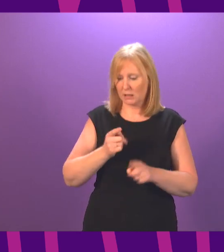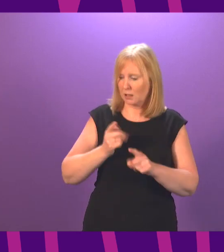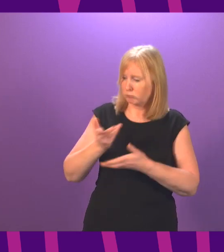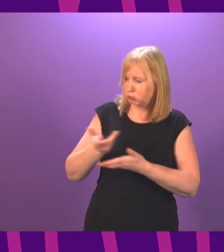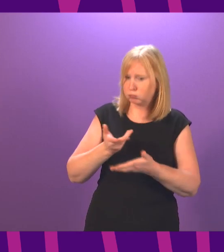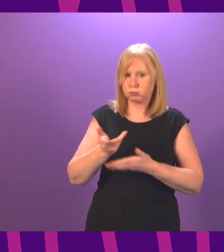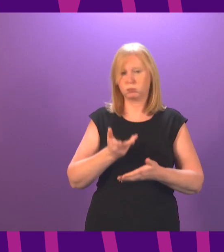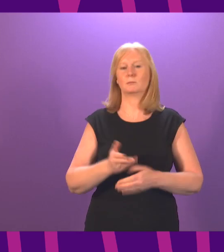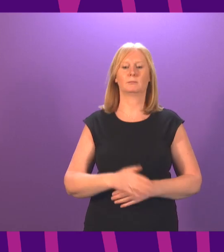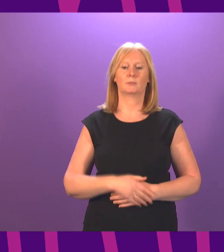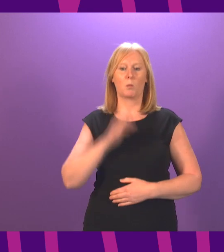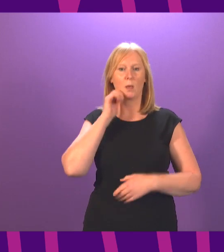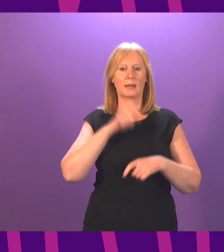will continue to do.